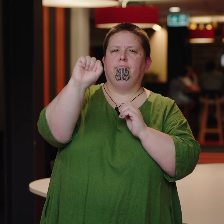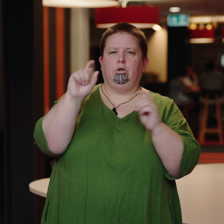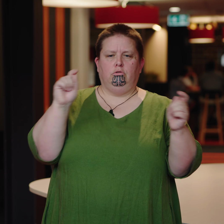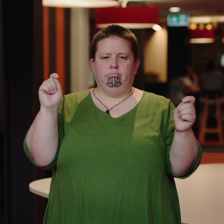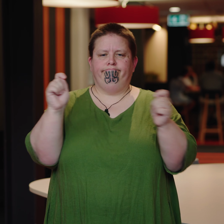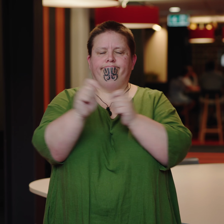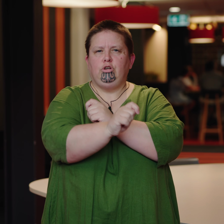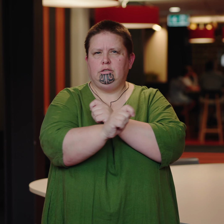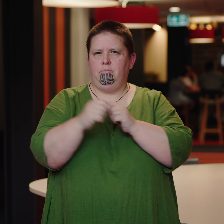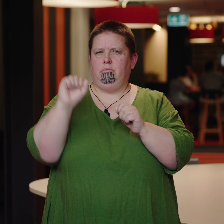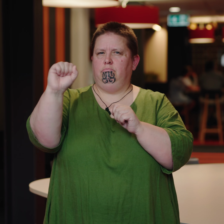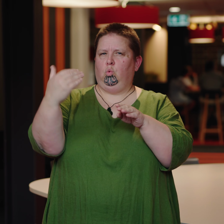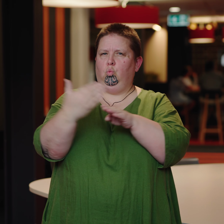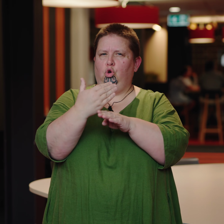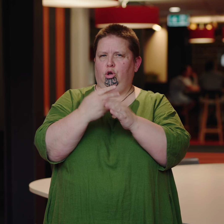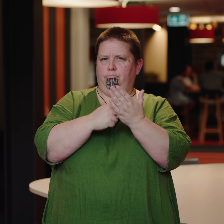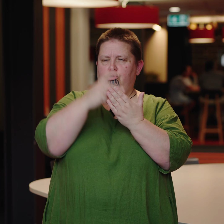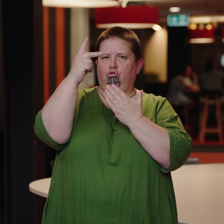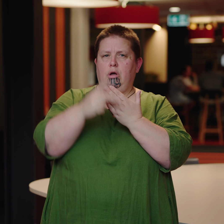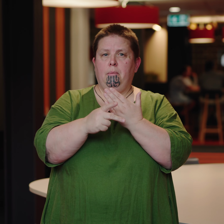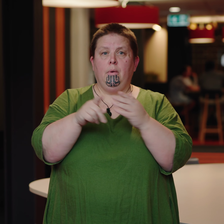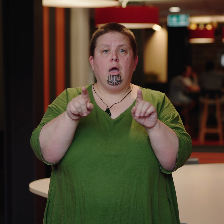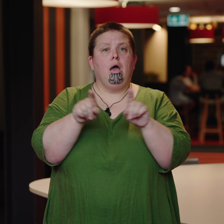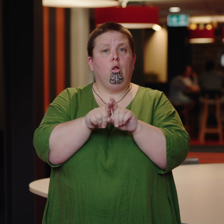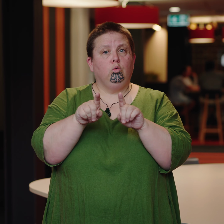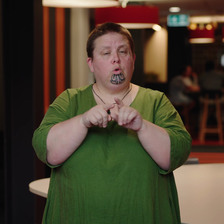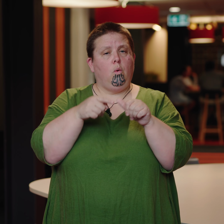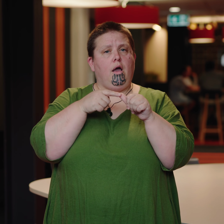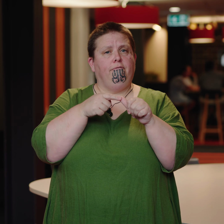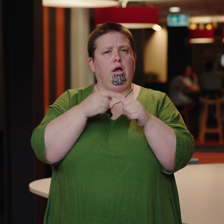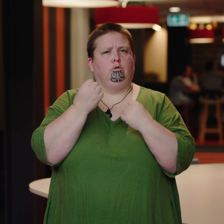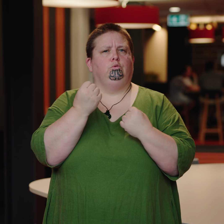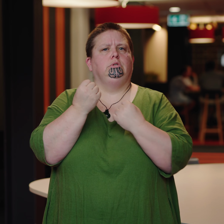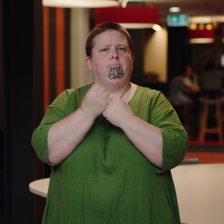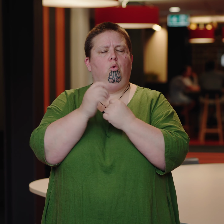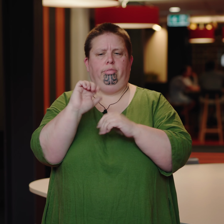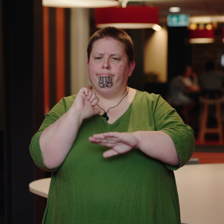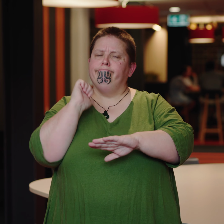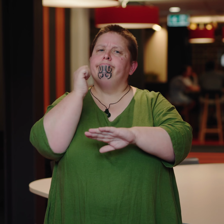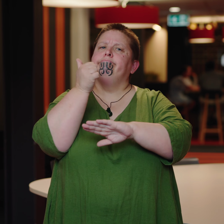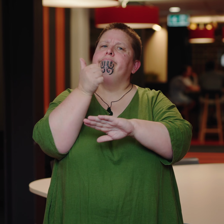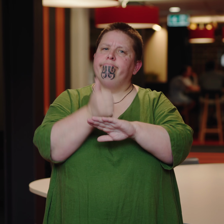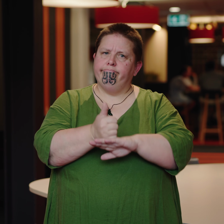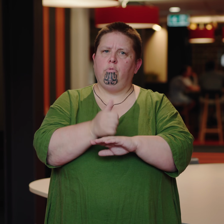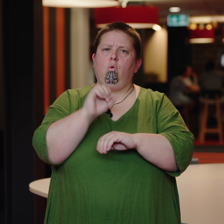transformation work programme and advice to support the implementation of transformation initiatives.